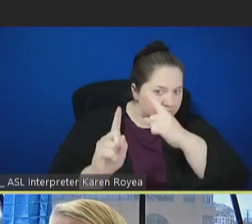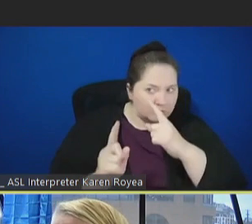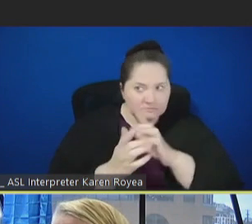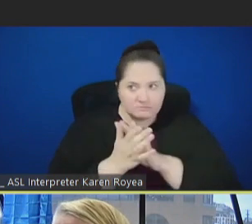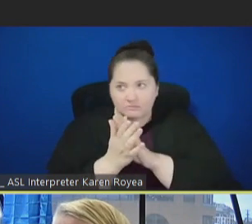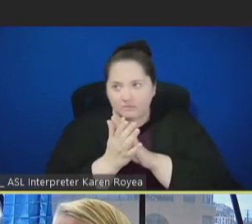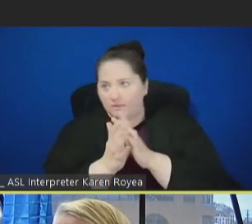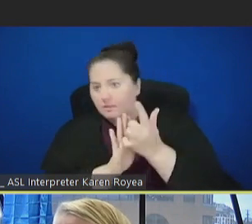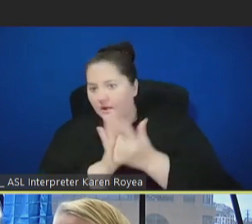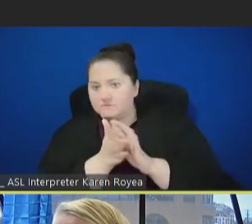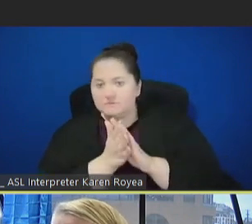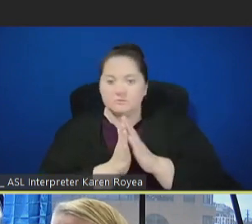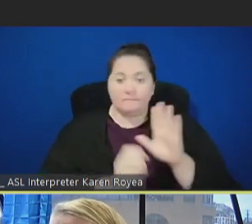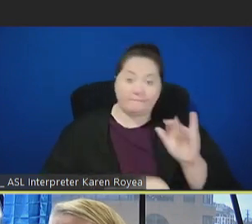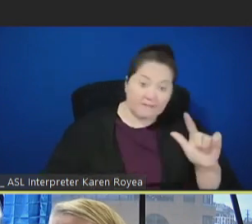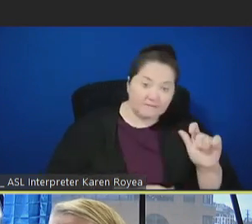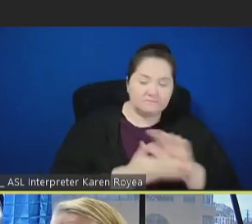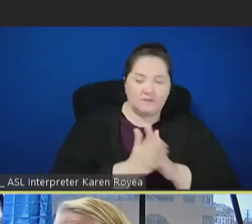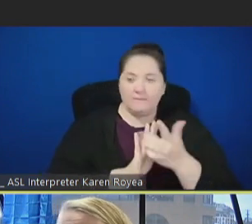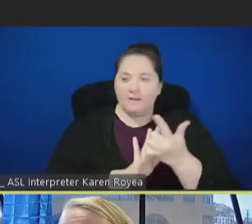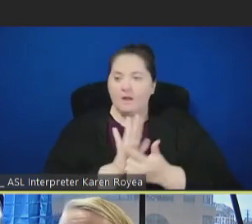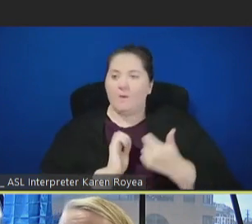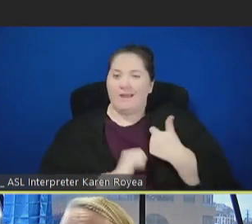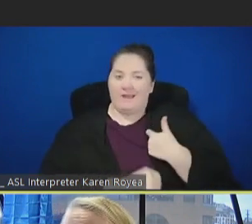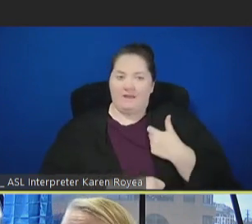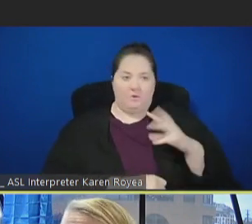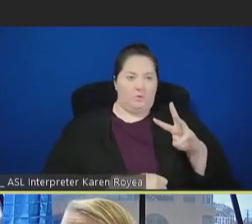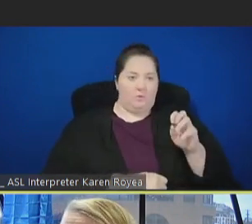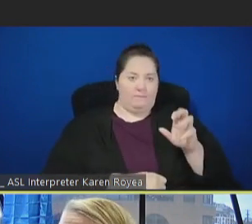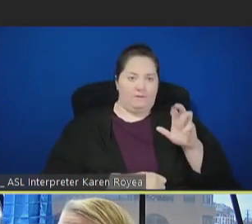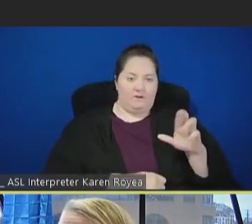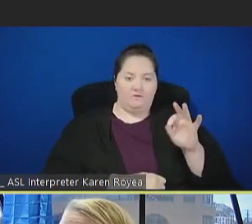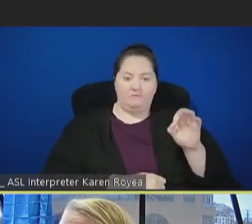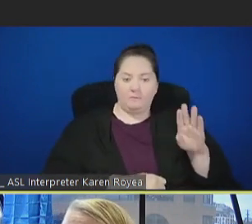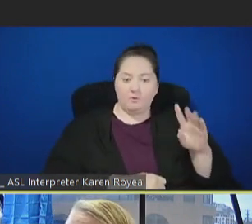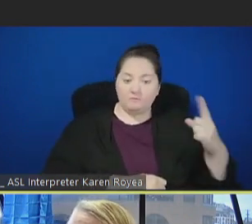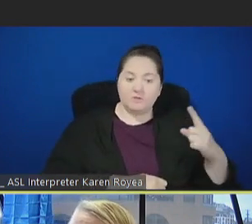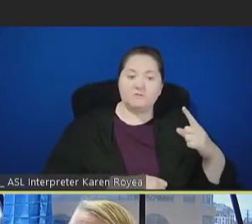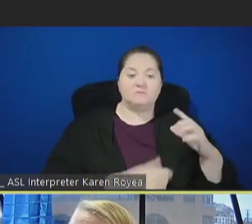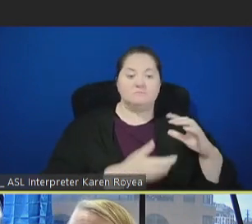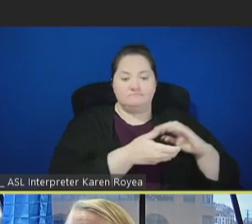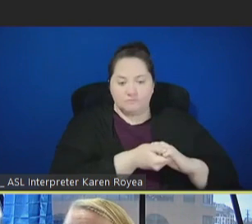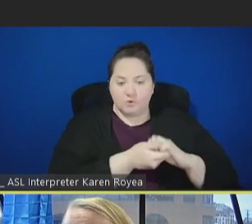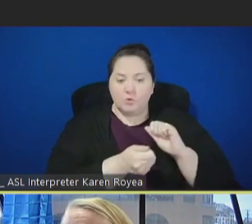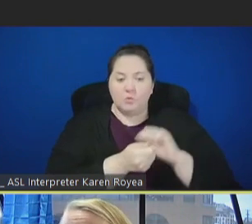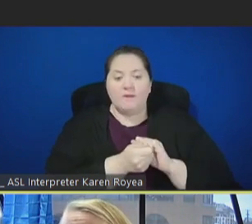a webinar February 1 in collaboration with the National Public Health Information Coalition,